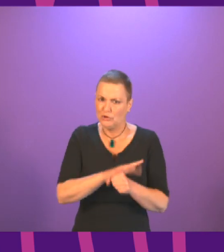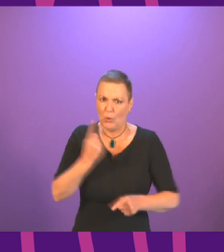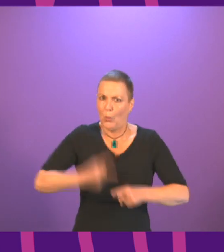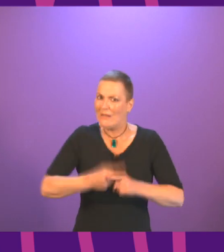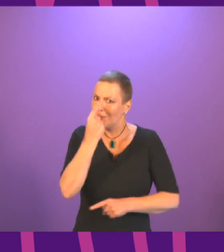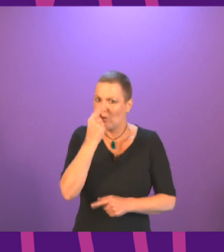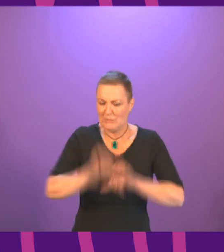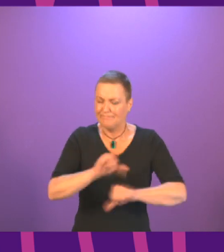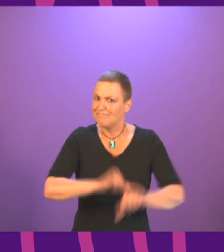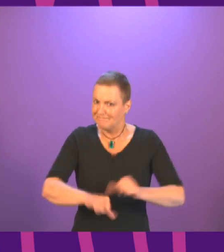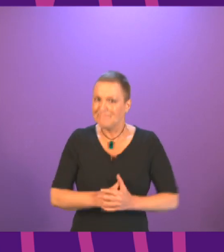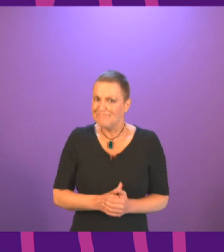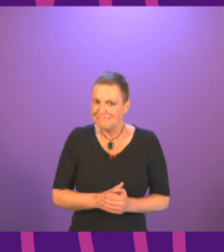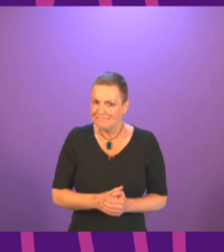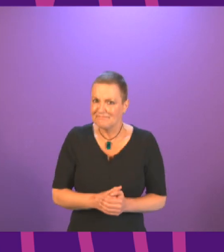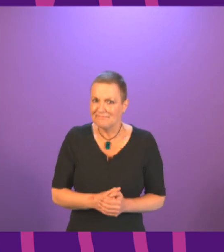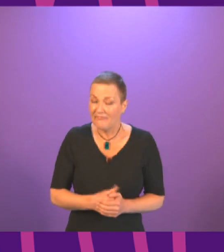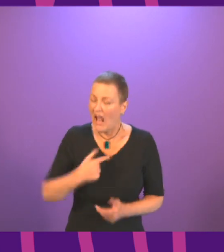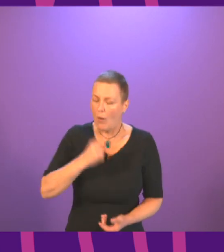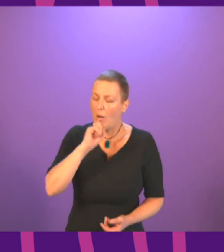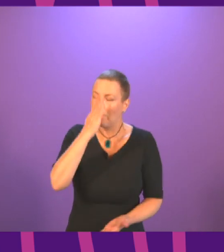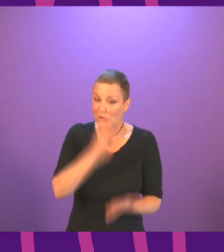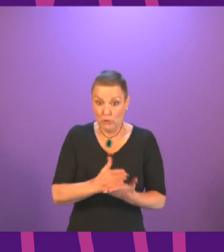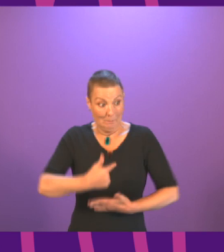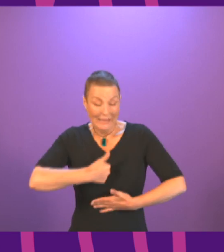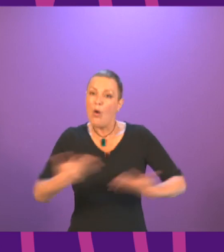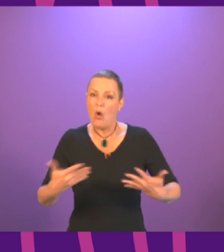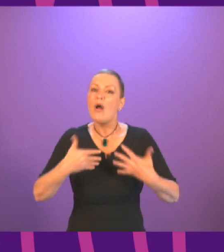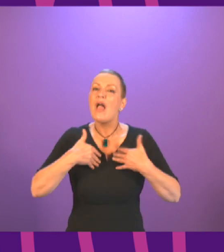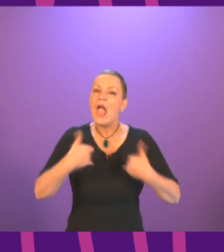that situation in a satisfactory way, as quickly as possible. I will ensure that I or the Cabinet